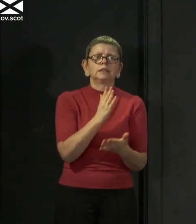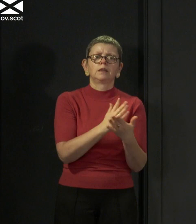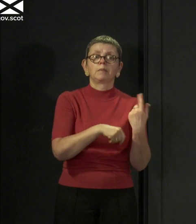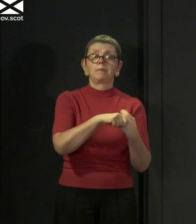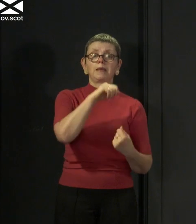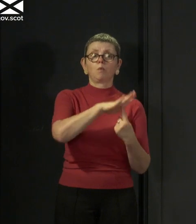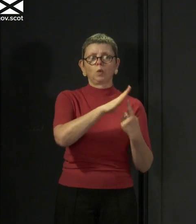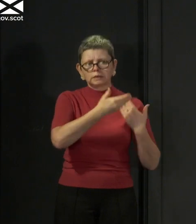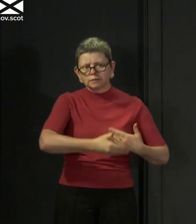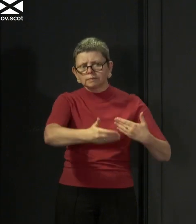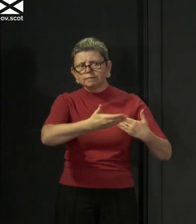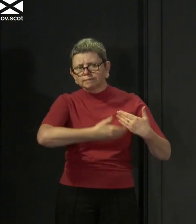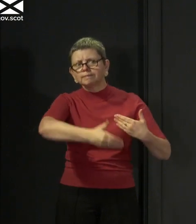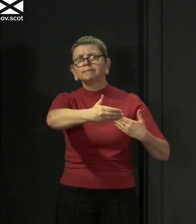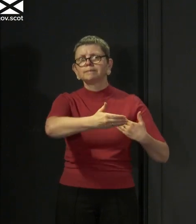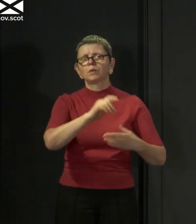next phase of tackling this virus.